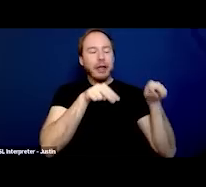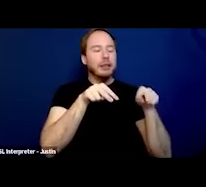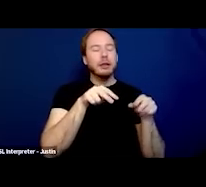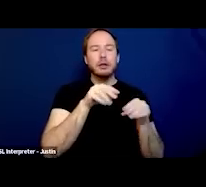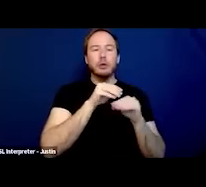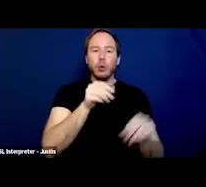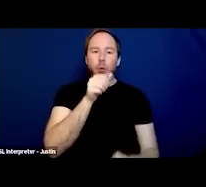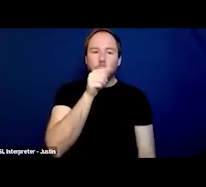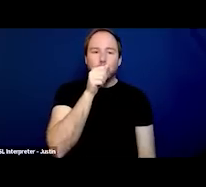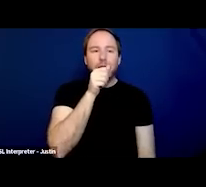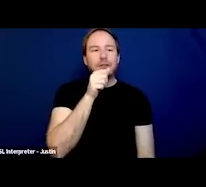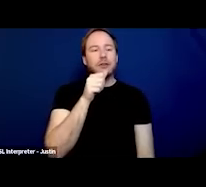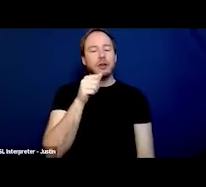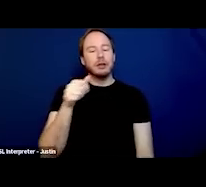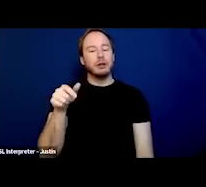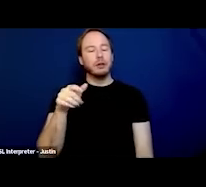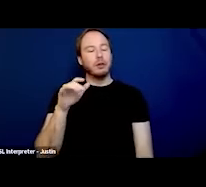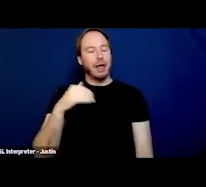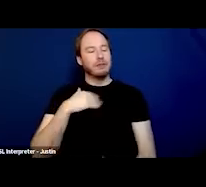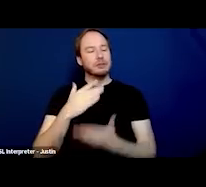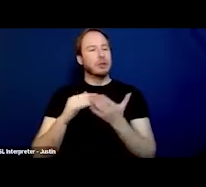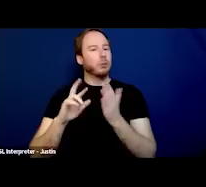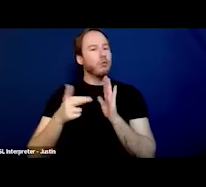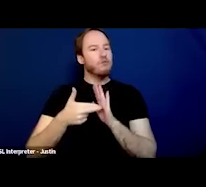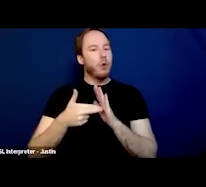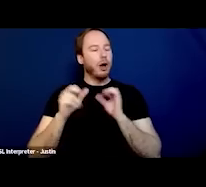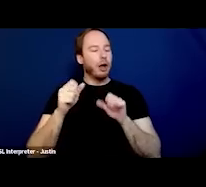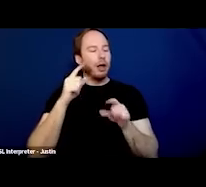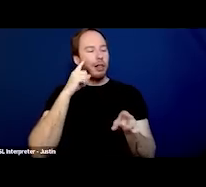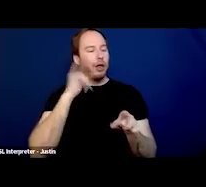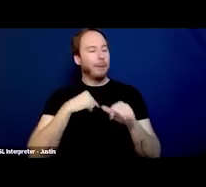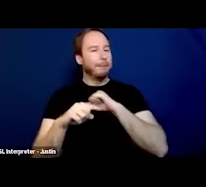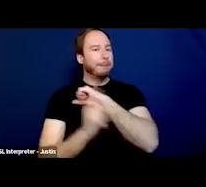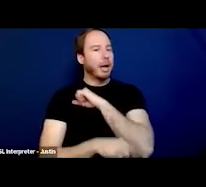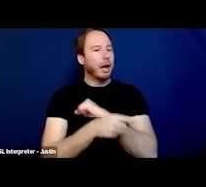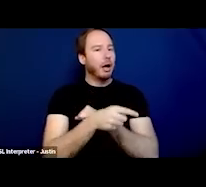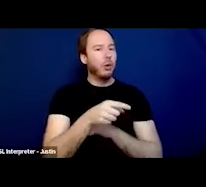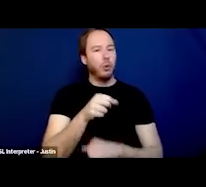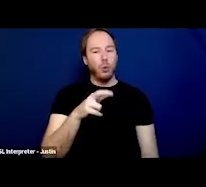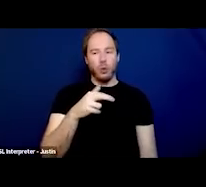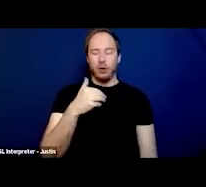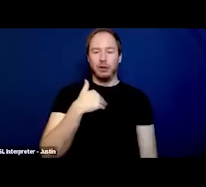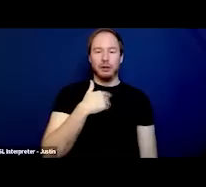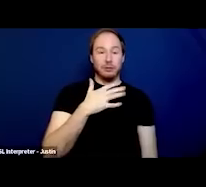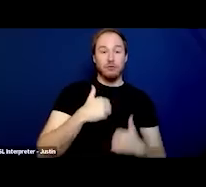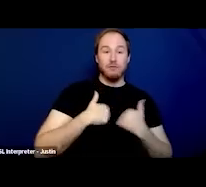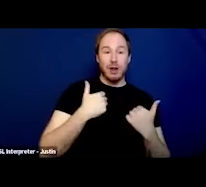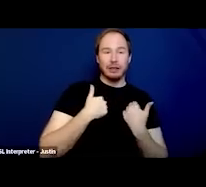or rules that can be perceived as punitive, adversarial relationships between residents and staff or landlords,